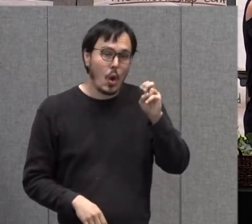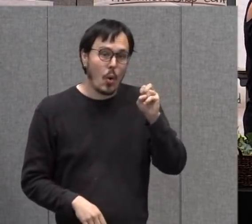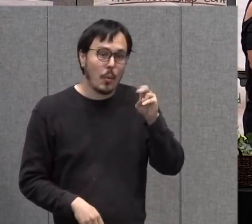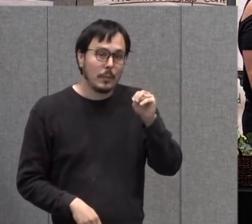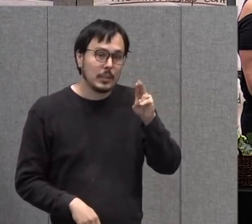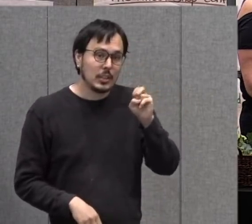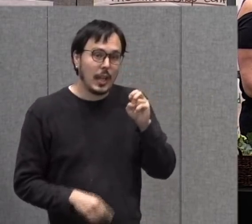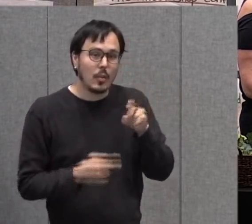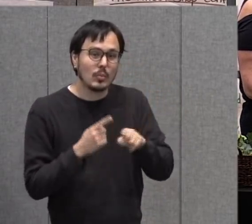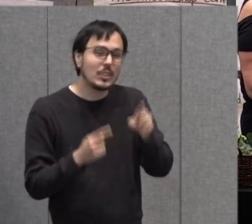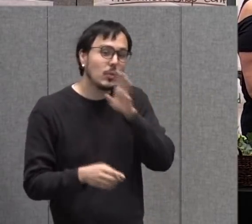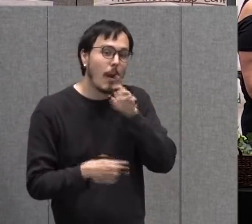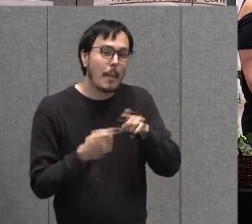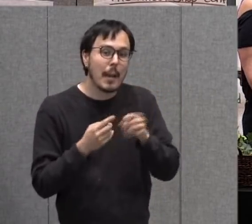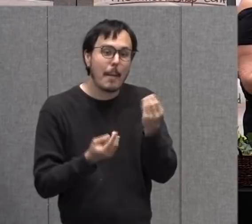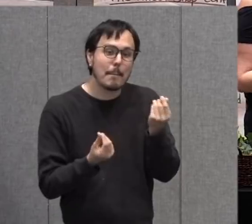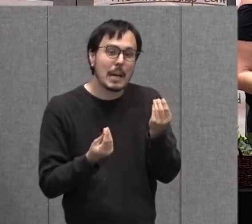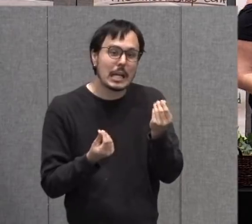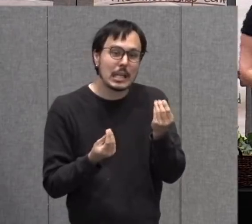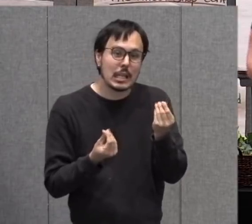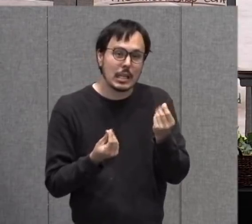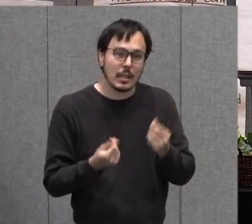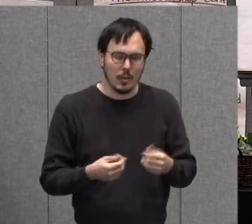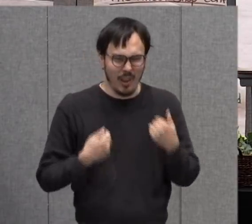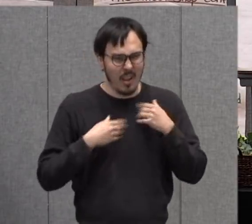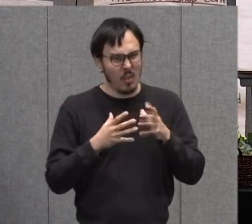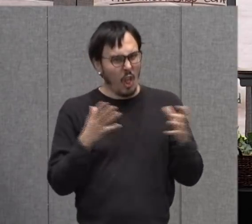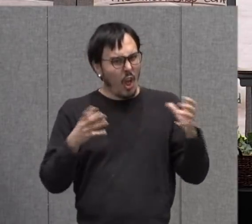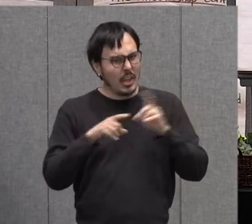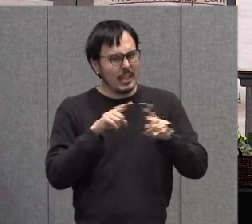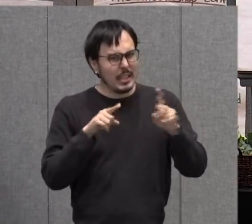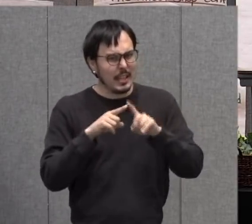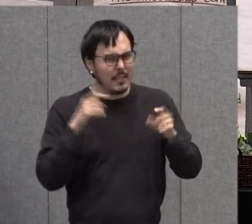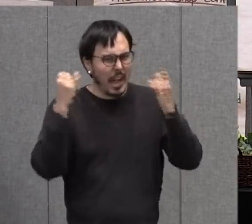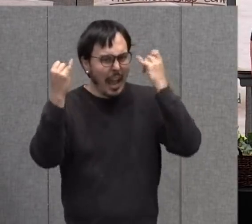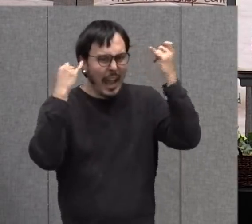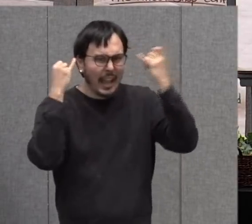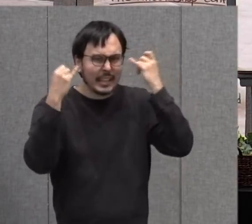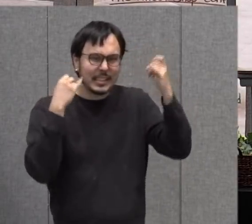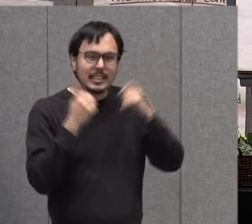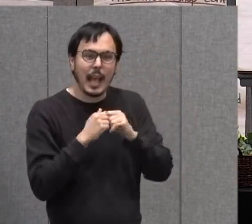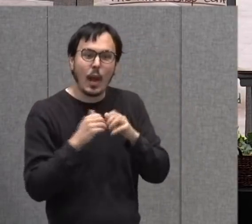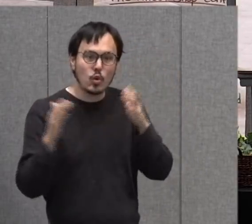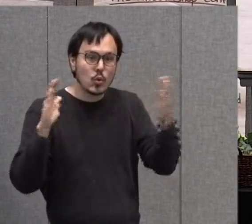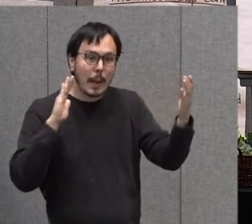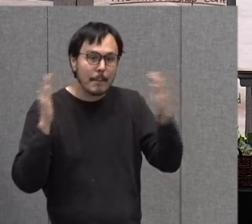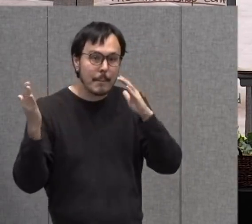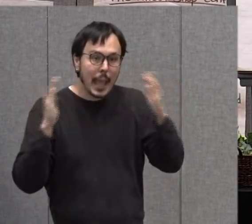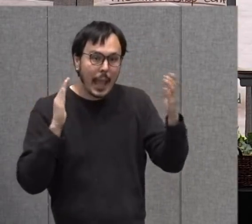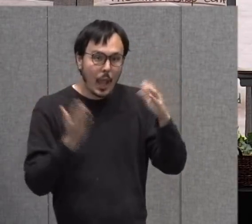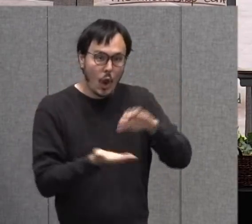So, we've had a lot of different ideas today about how we were comparing quantities. And the final thing that we did